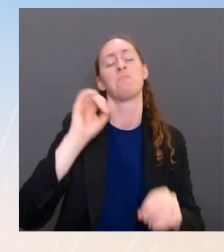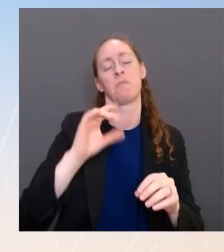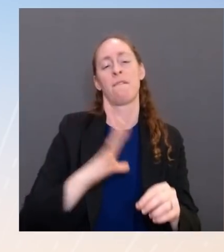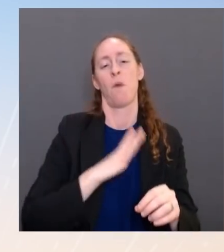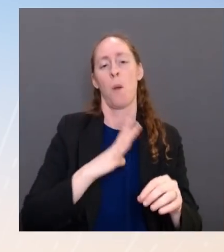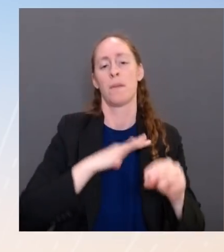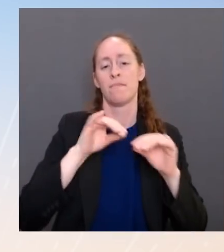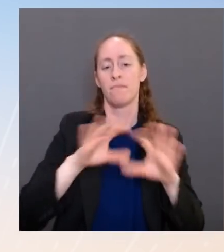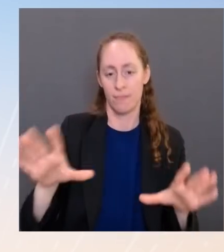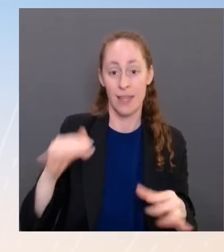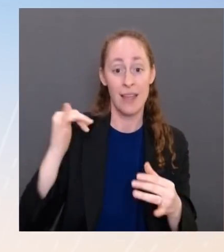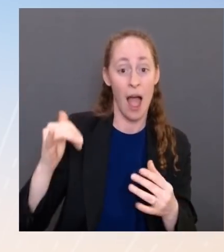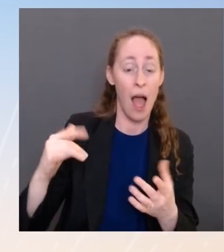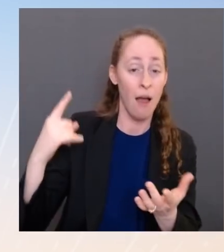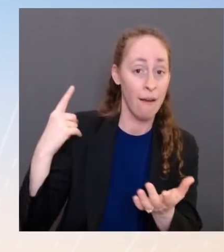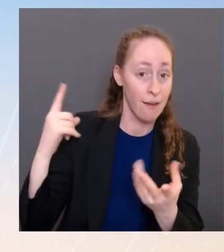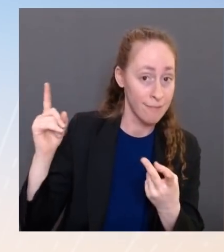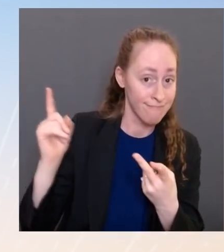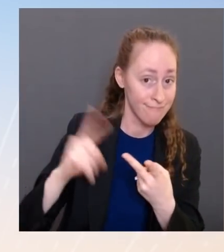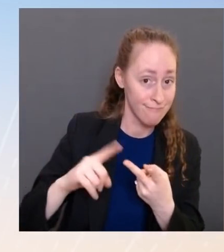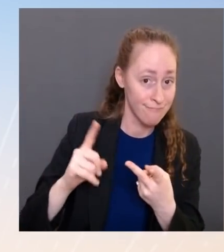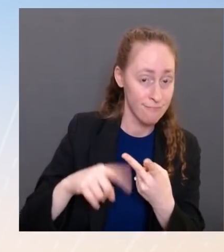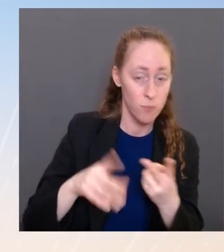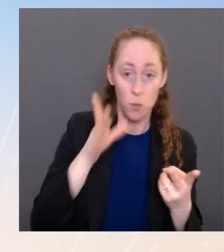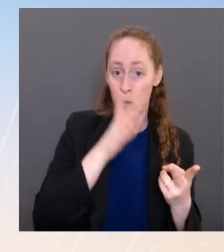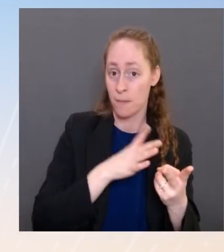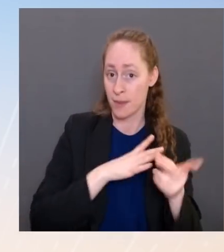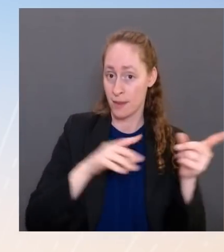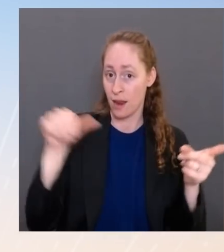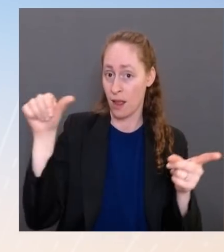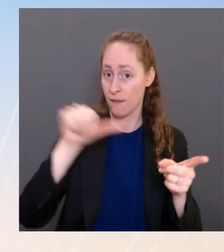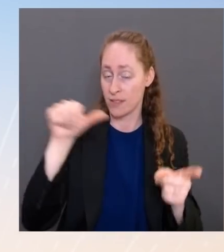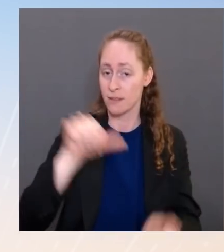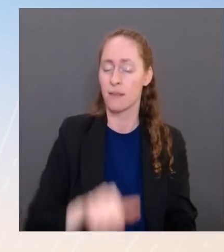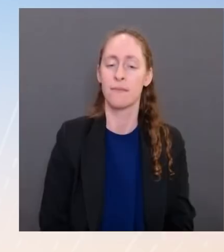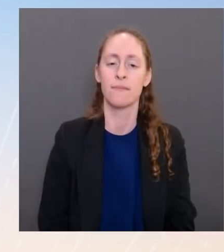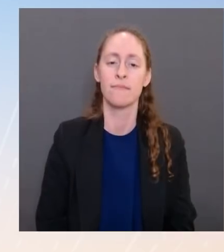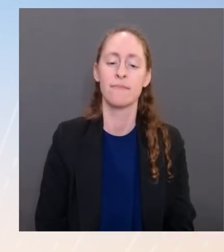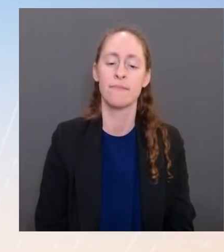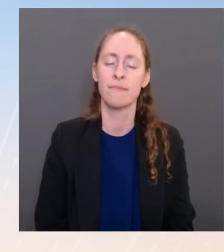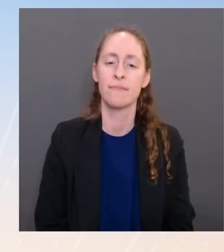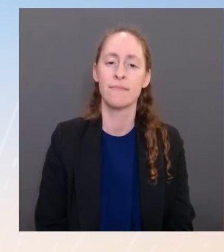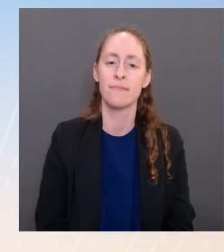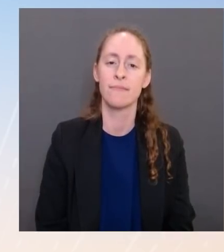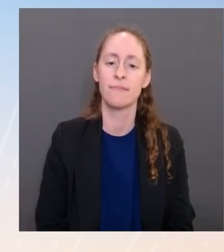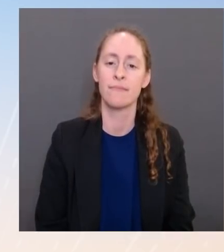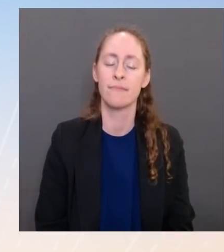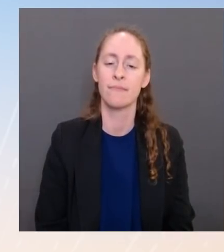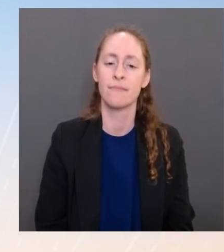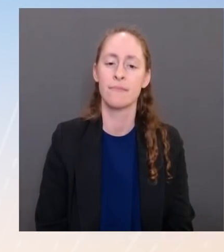One, even as the President made the choice to pull our troops out of Afghanistan